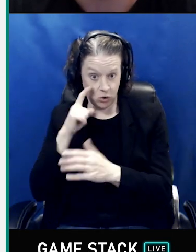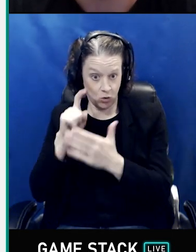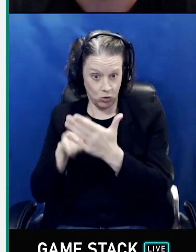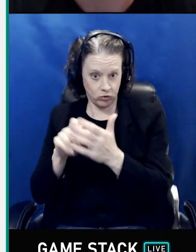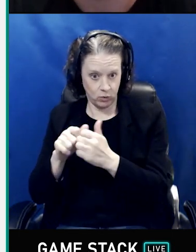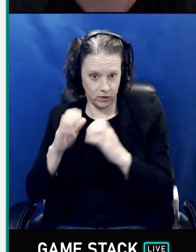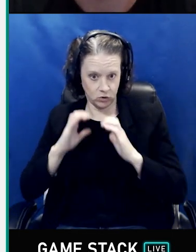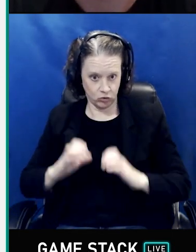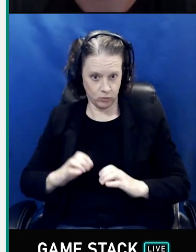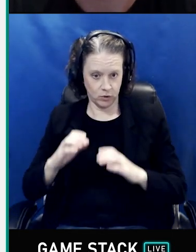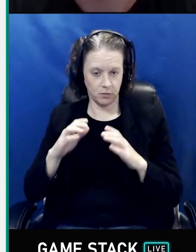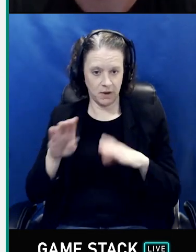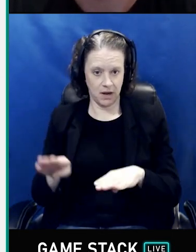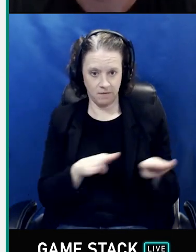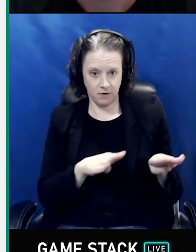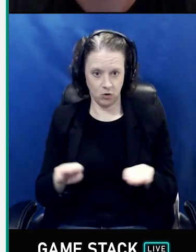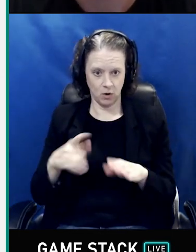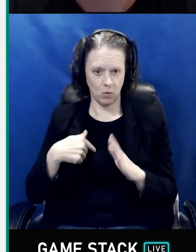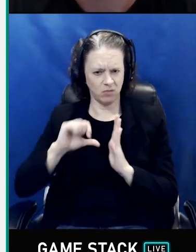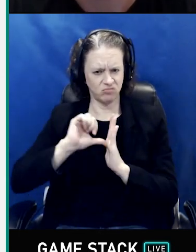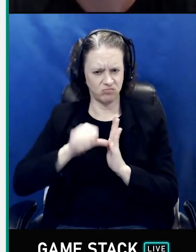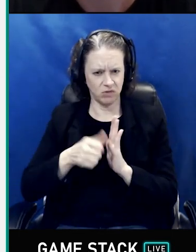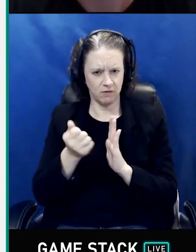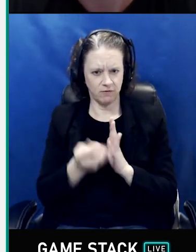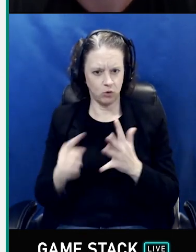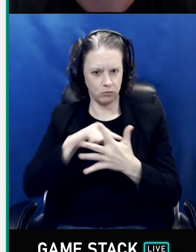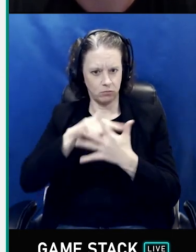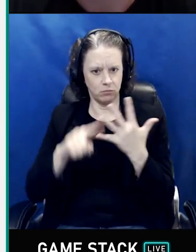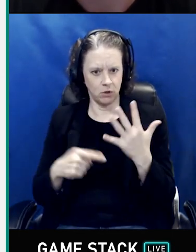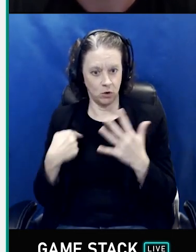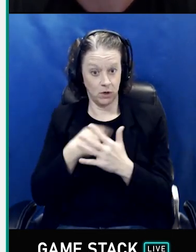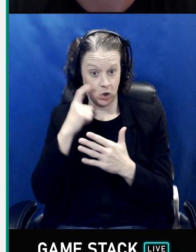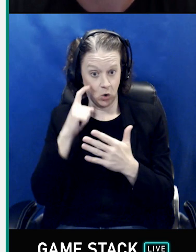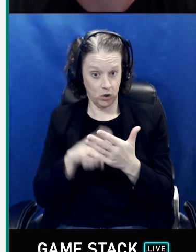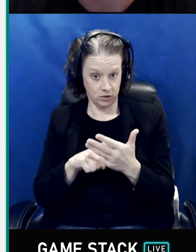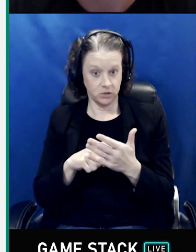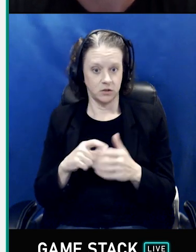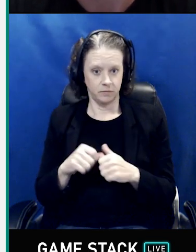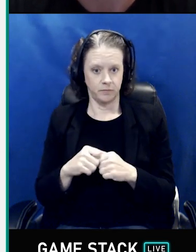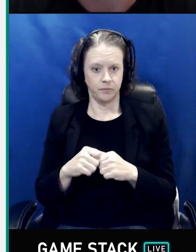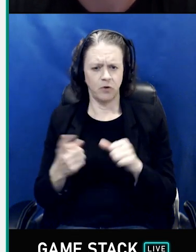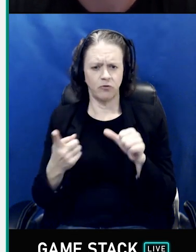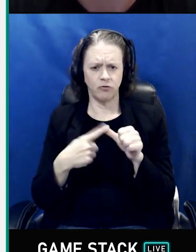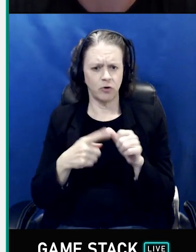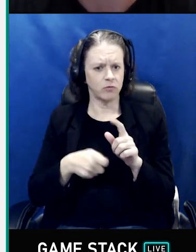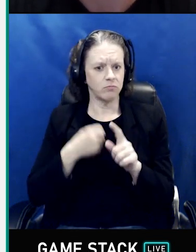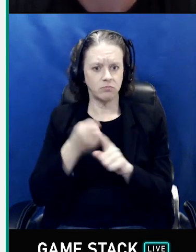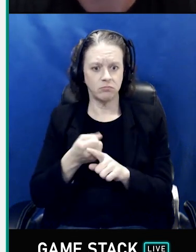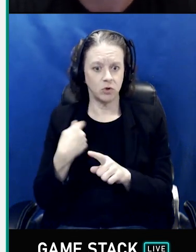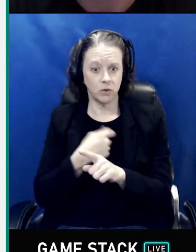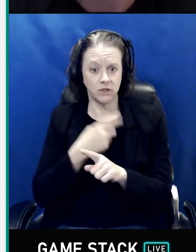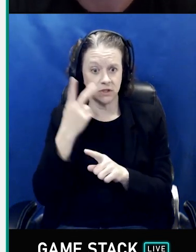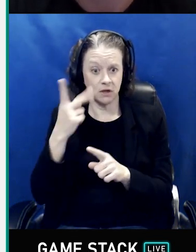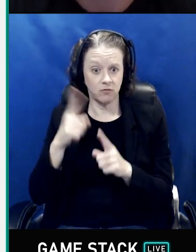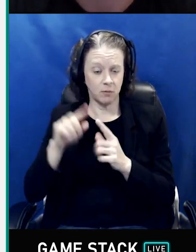I'm going to highlight a few of them for you guys here. So, the first impact that we're seeing from cloud optimization